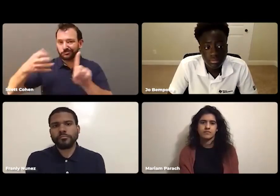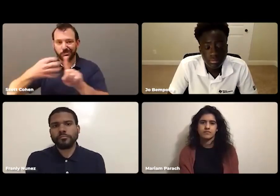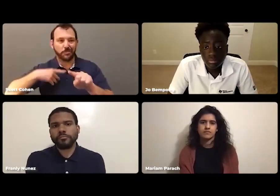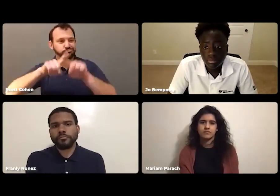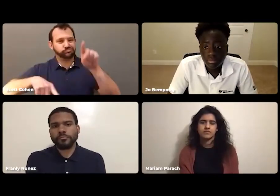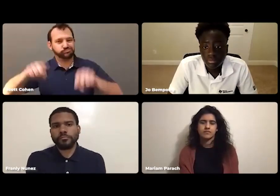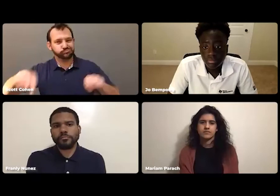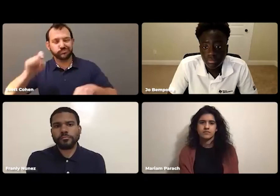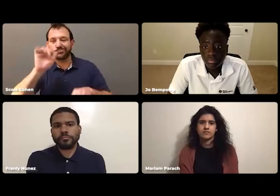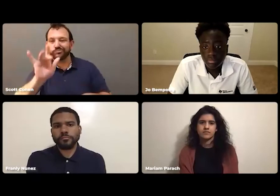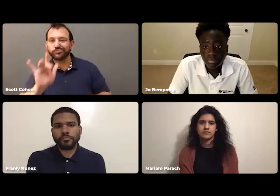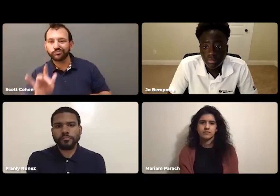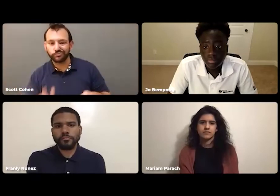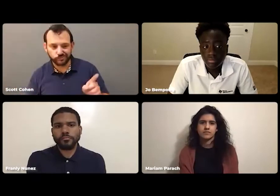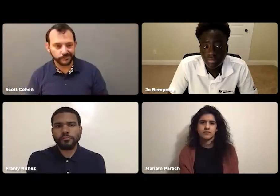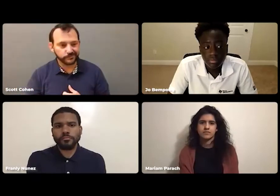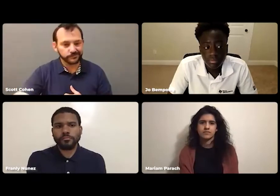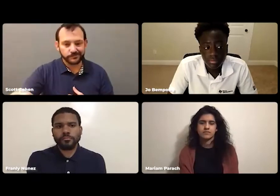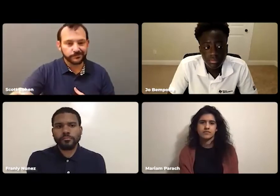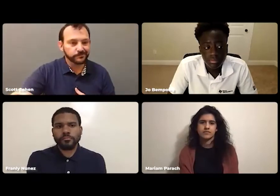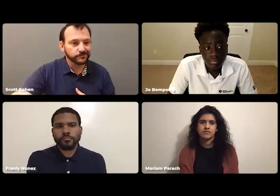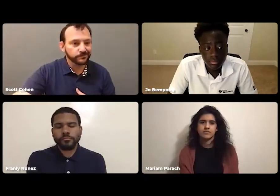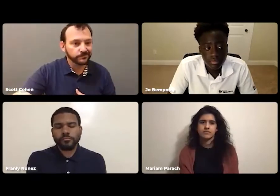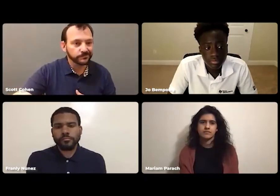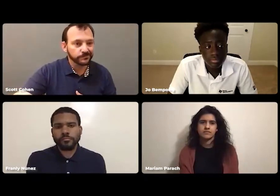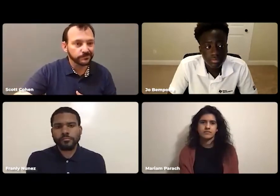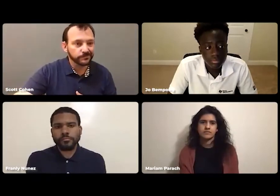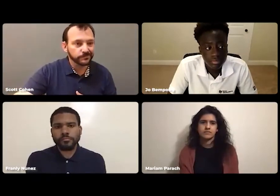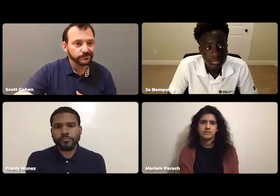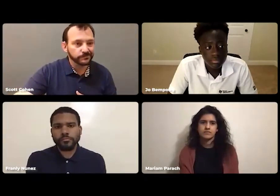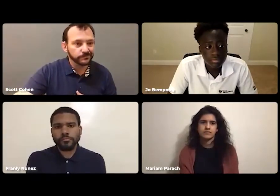Sometimes they're in ASL and in captions.